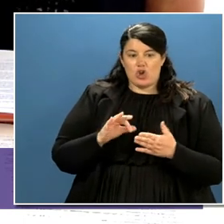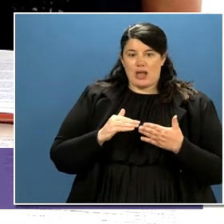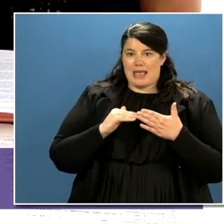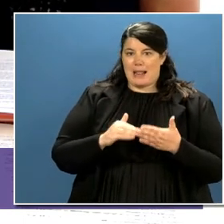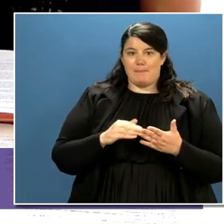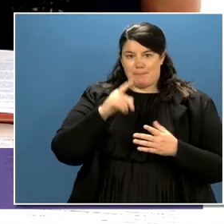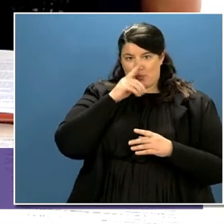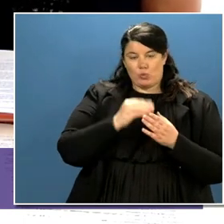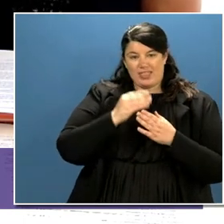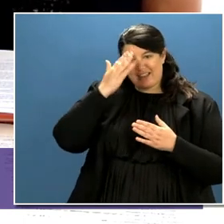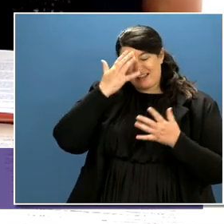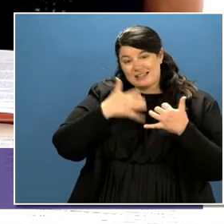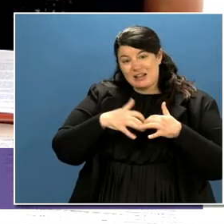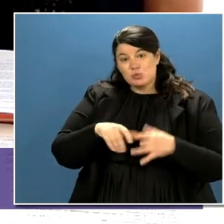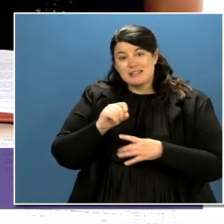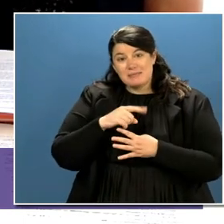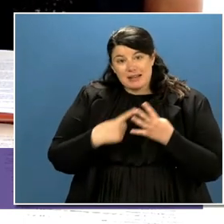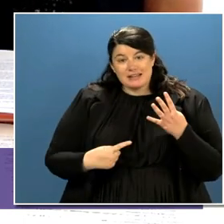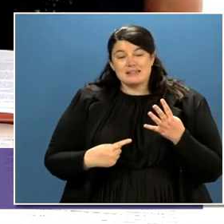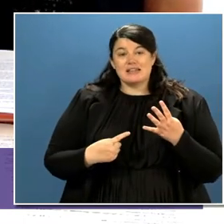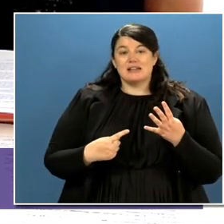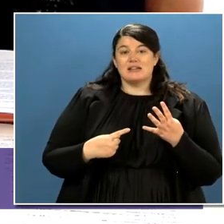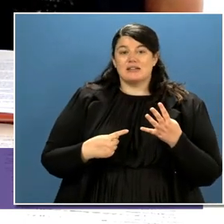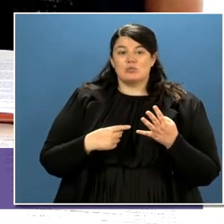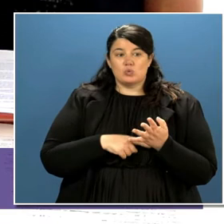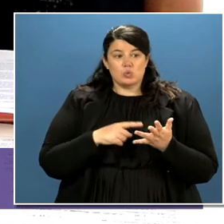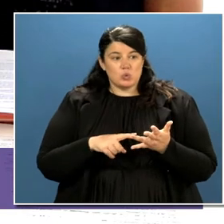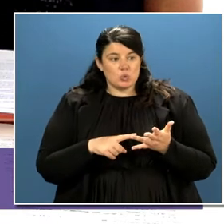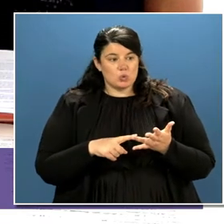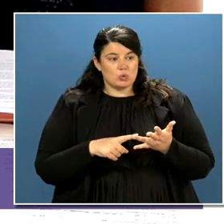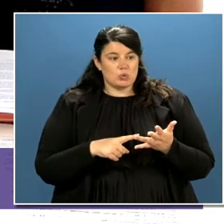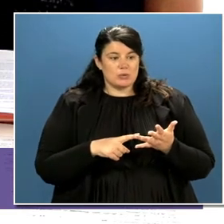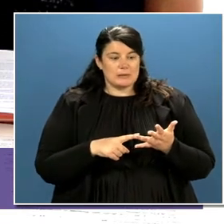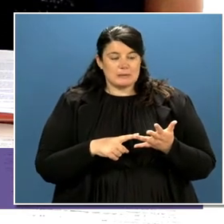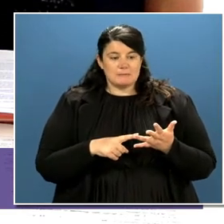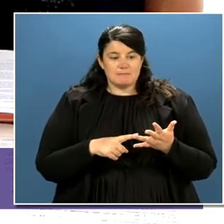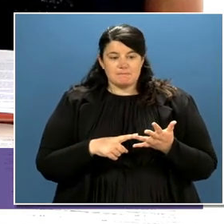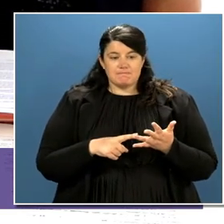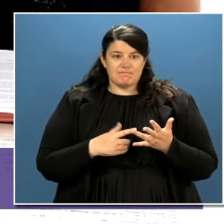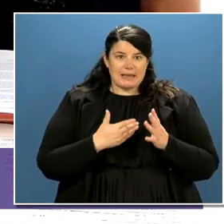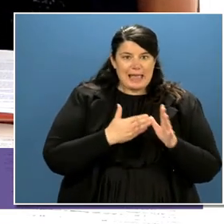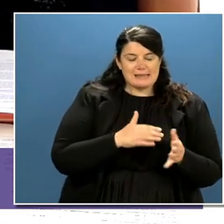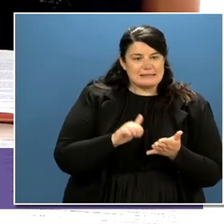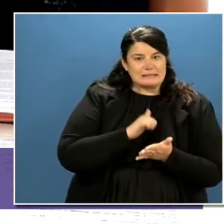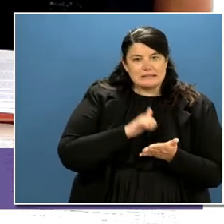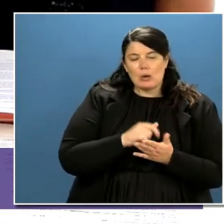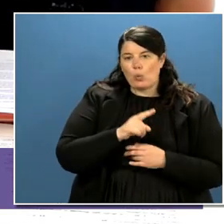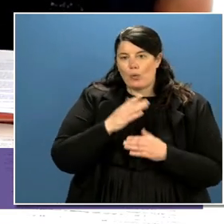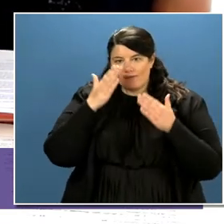with intellectual disability to answer successfully or, indeed, in a way that is focused on their ability to be employed.